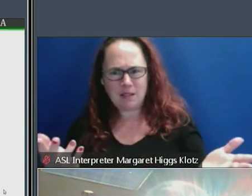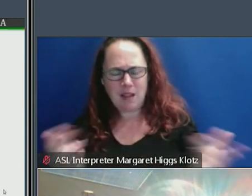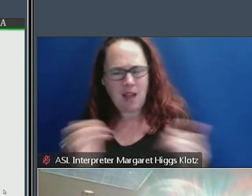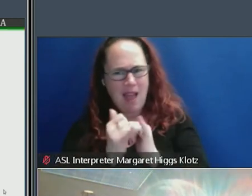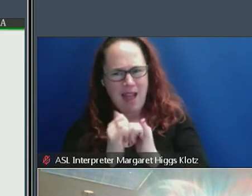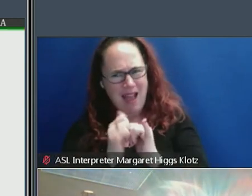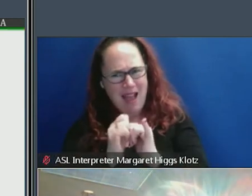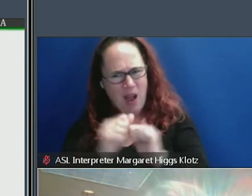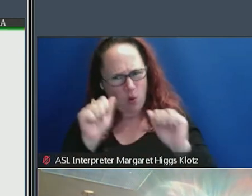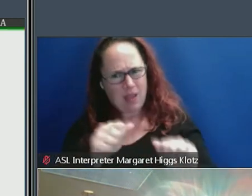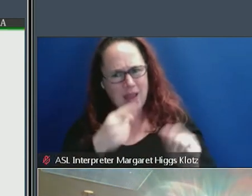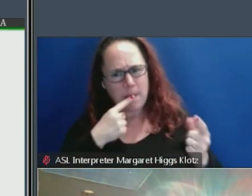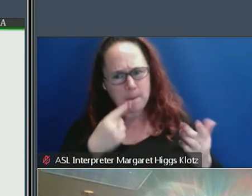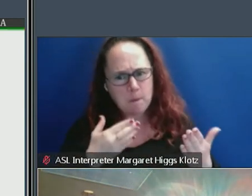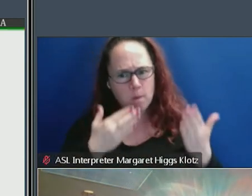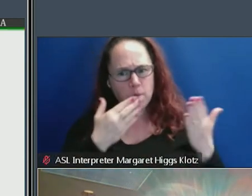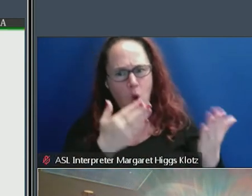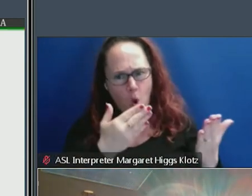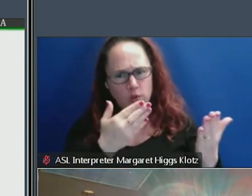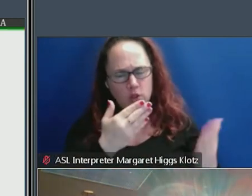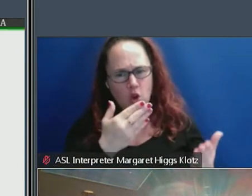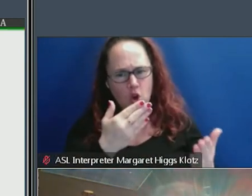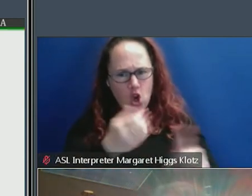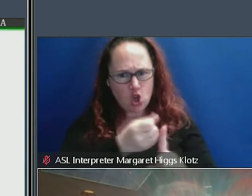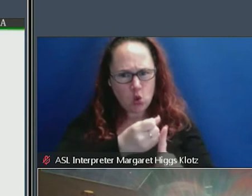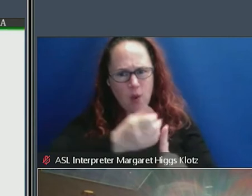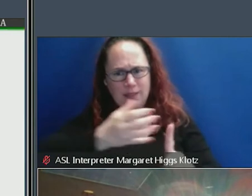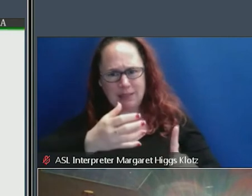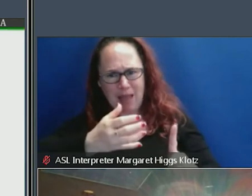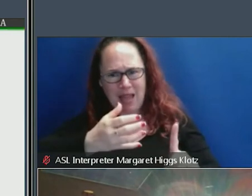can there be a proposal to expand a facility from 5,700